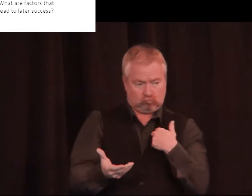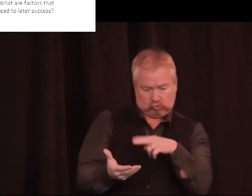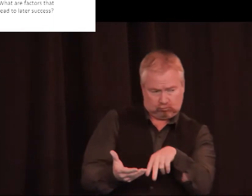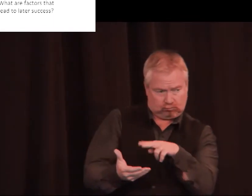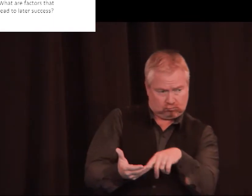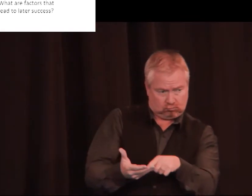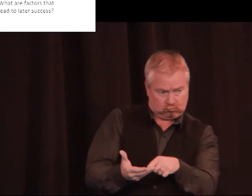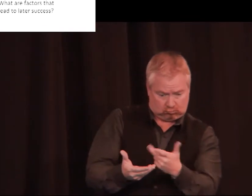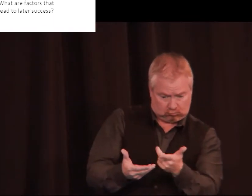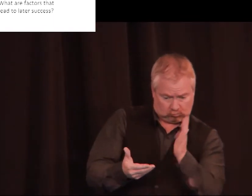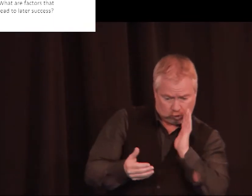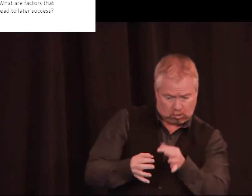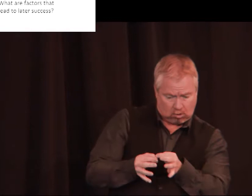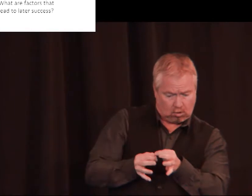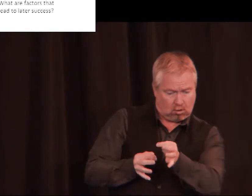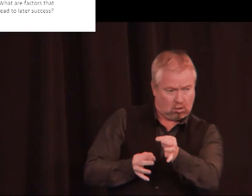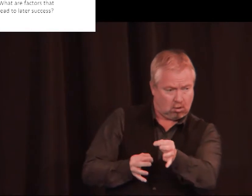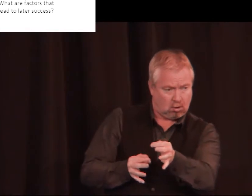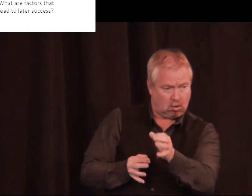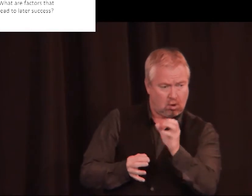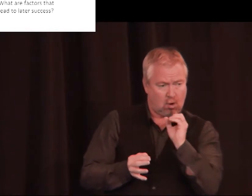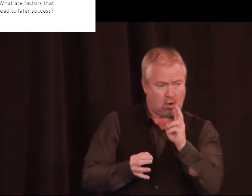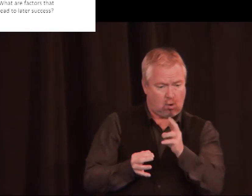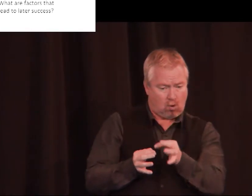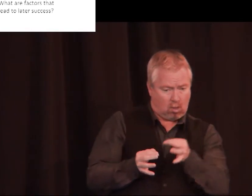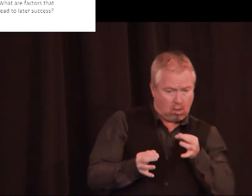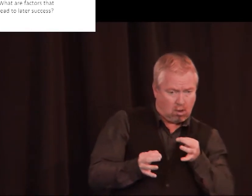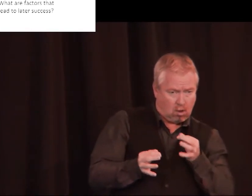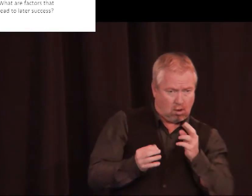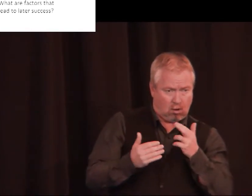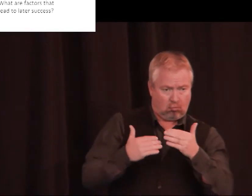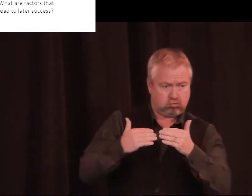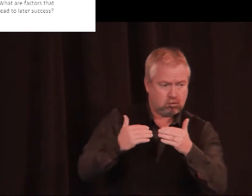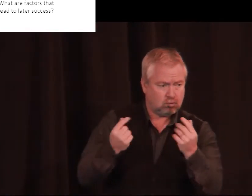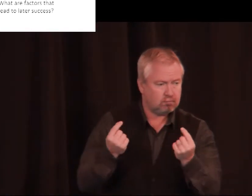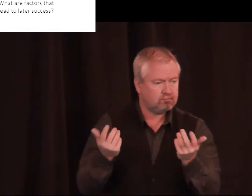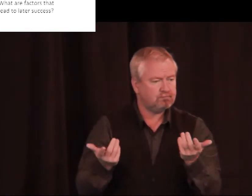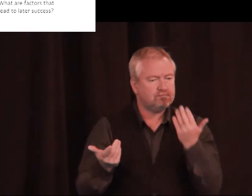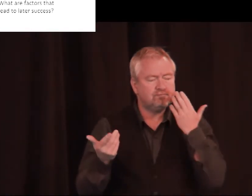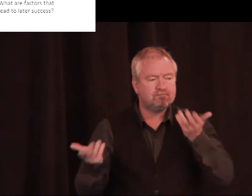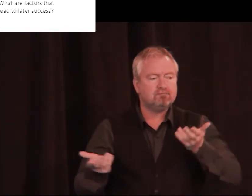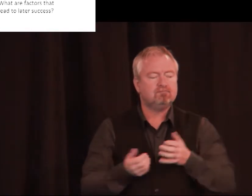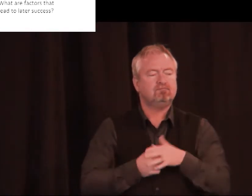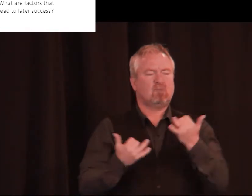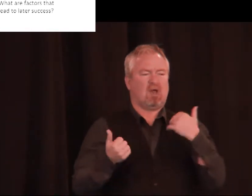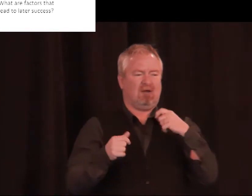And we also wanted to know, what are factors that lead to success for this population?